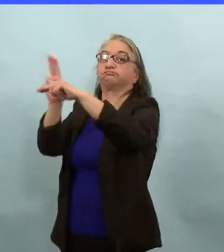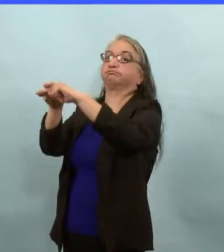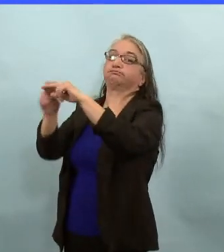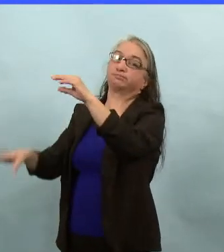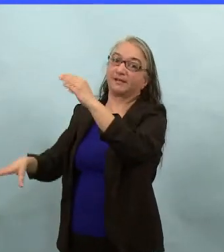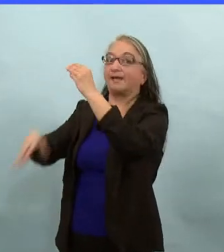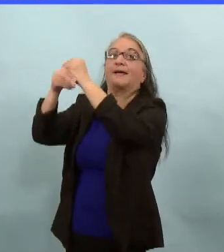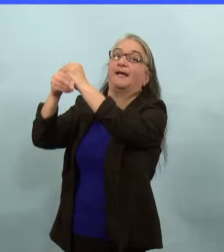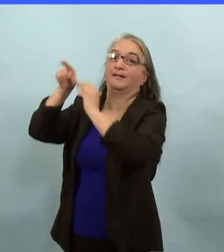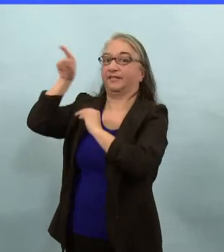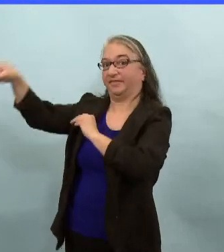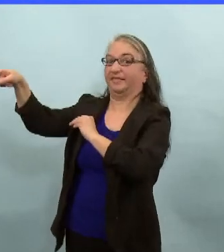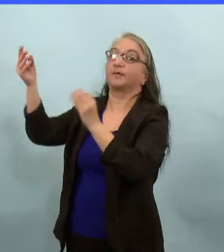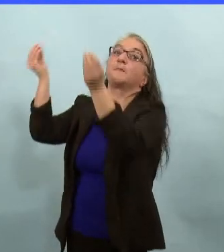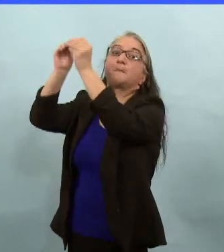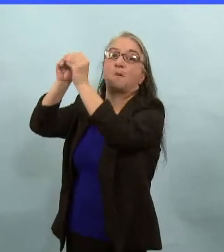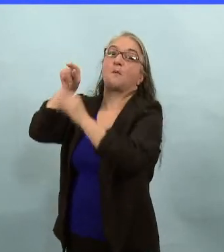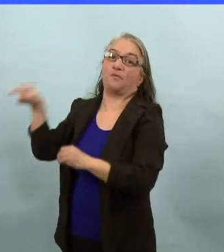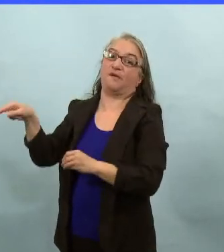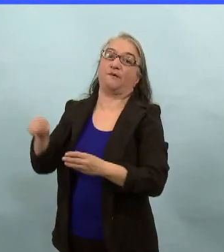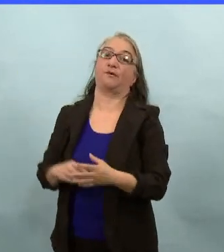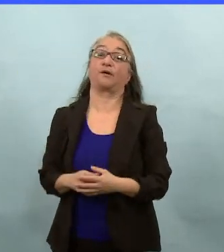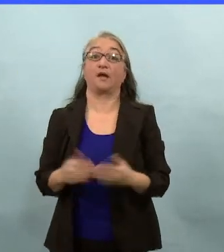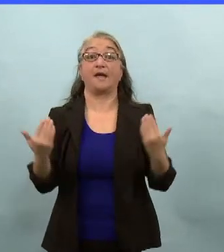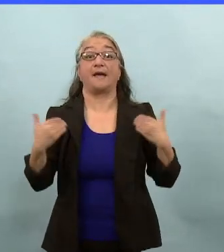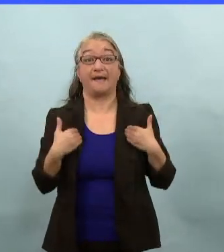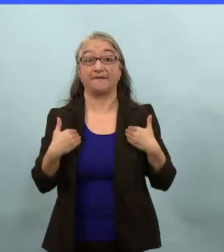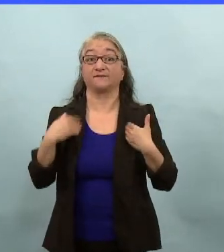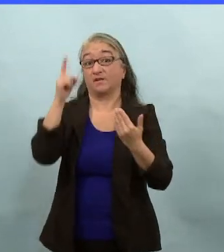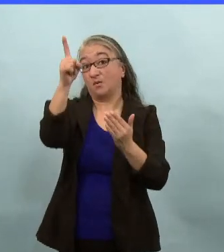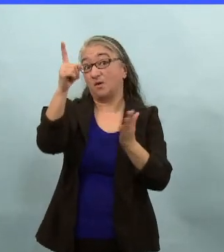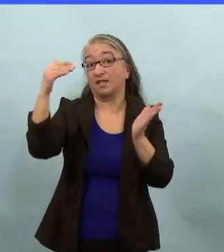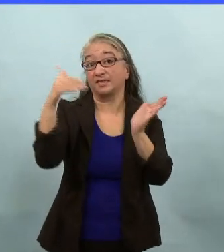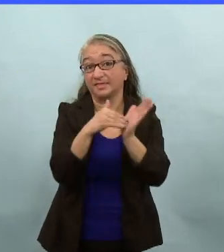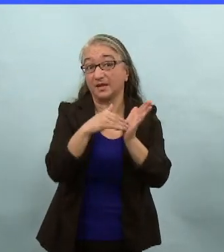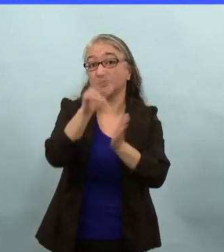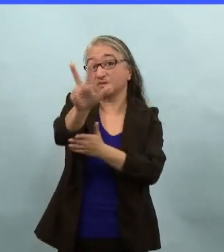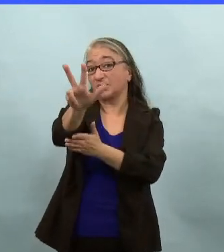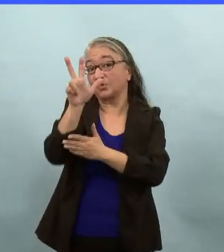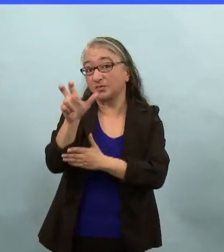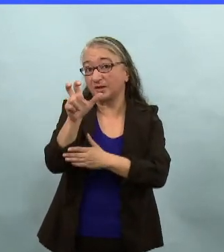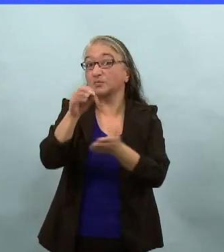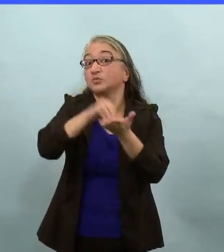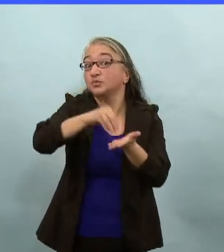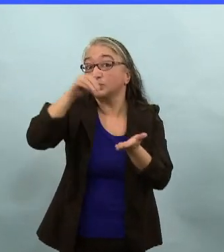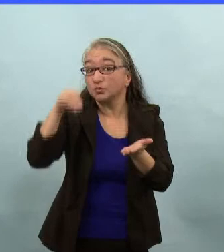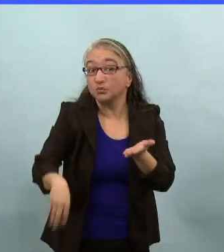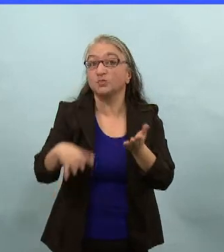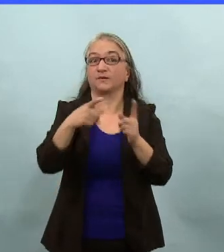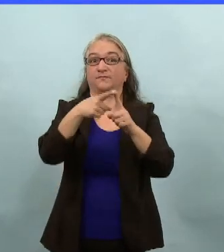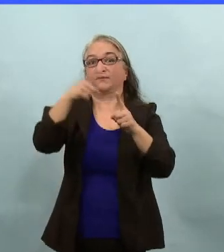we had 13 over 1300 internationally educated nurses that qualify right now other provinces have